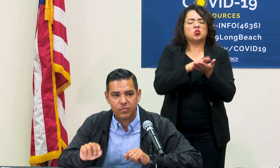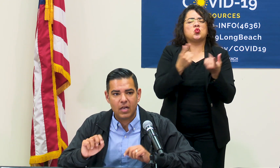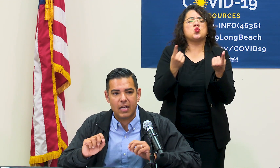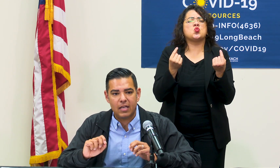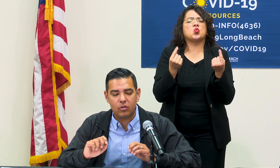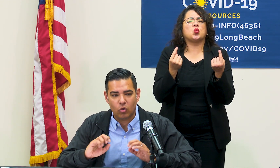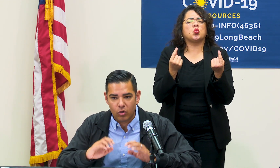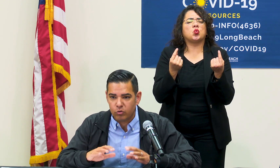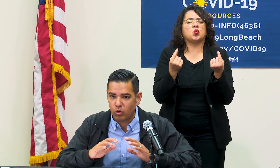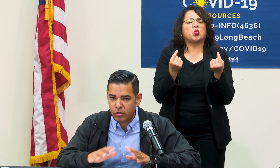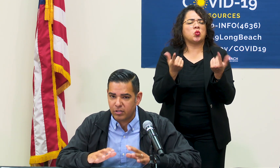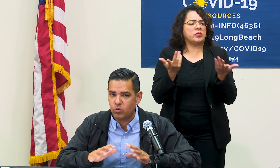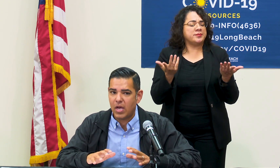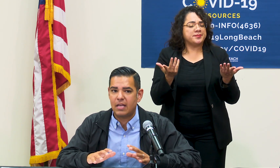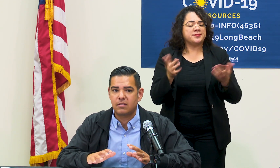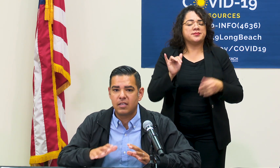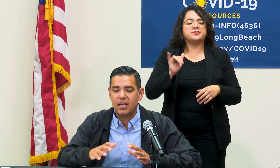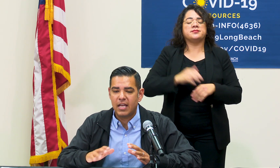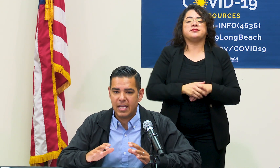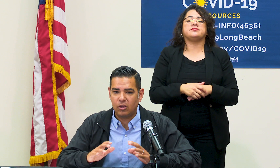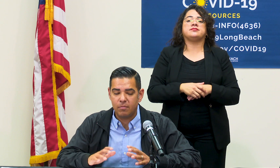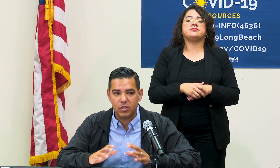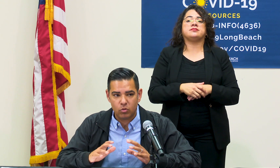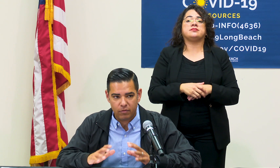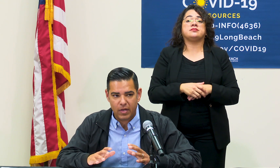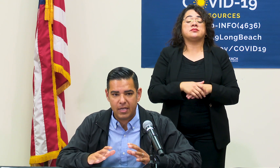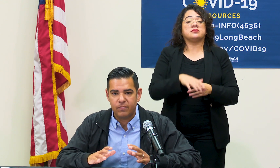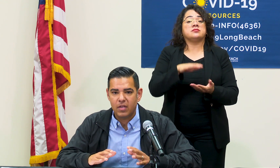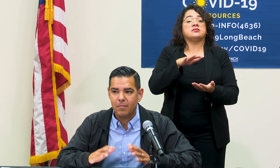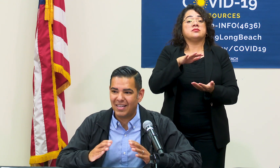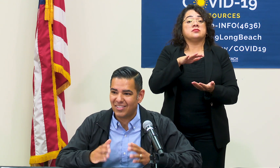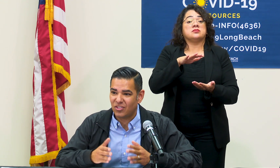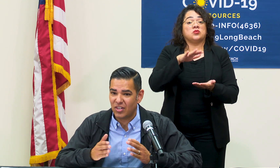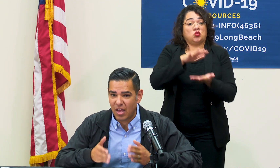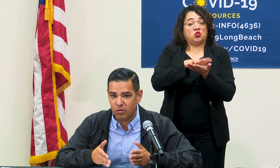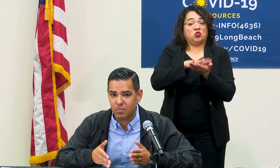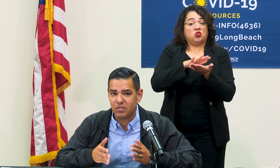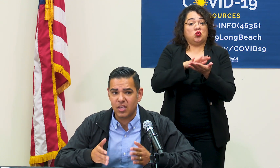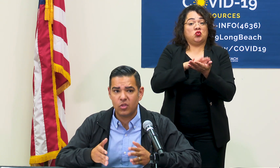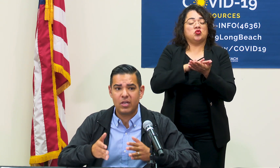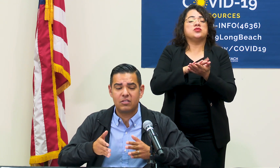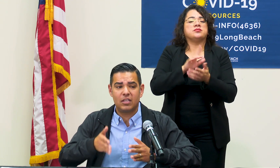total todos escuelas in long beach unified NSF sarado sympathy and OST